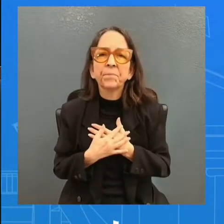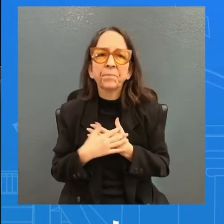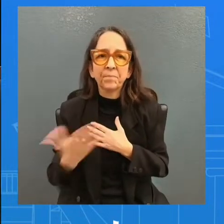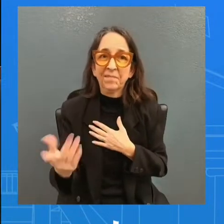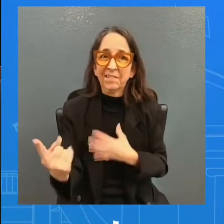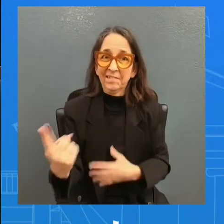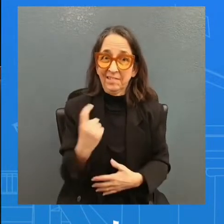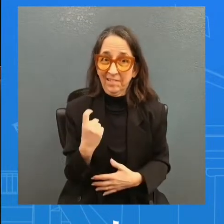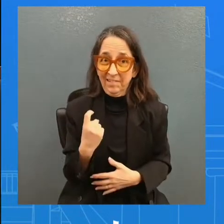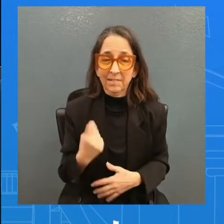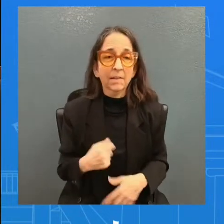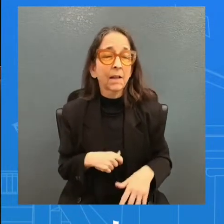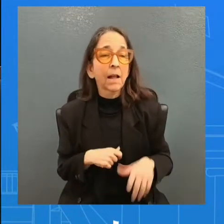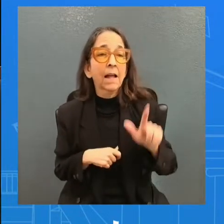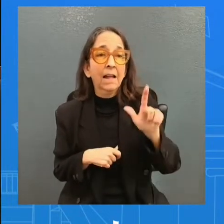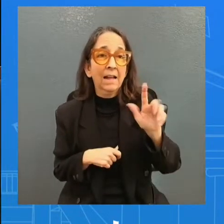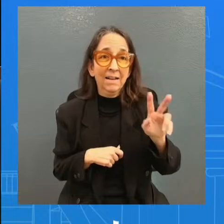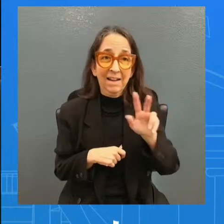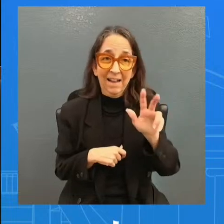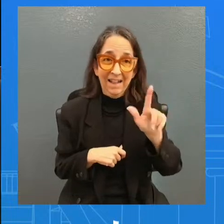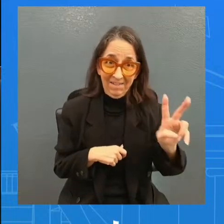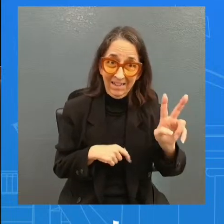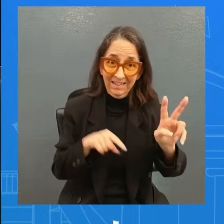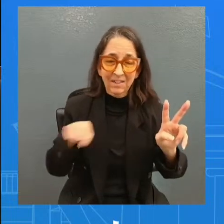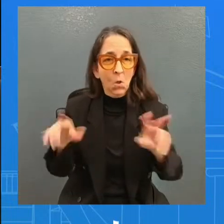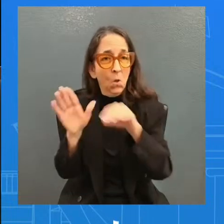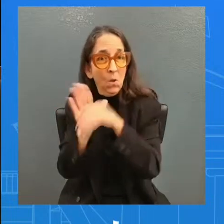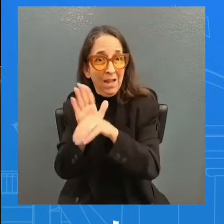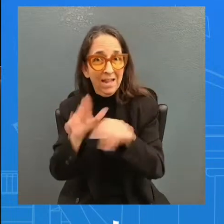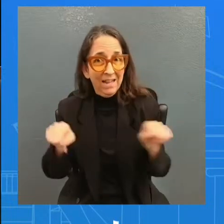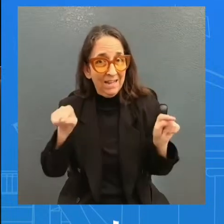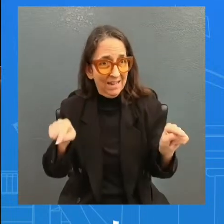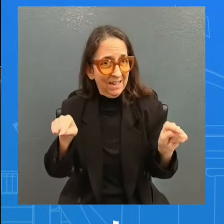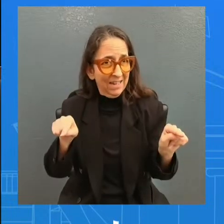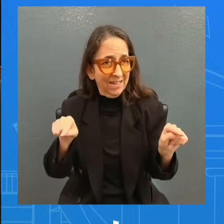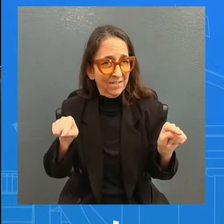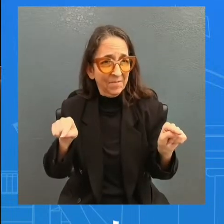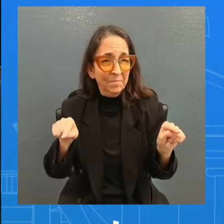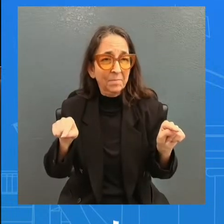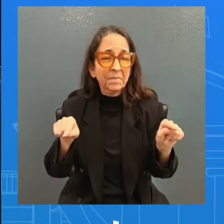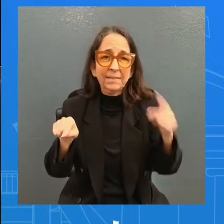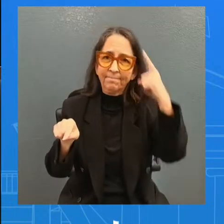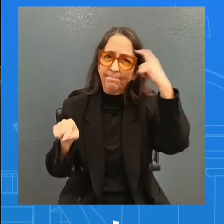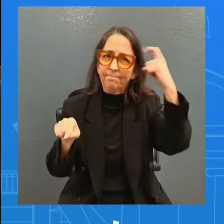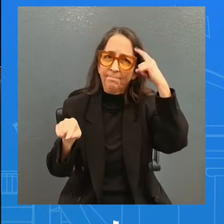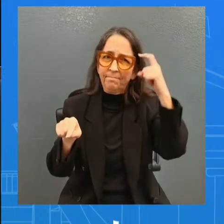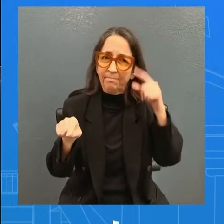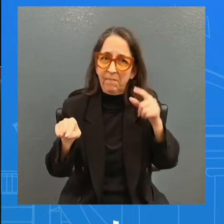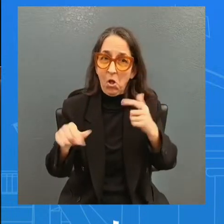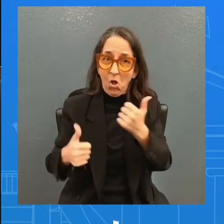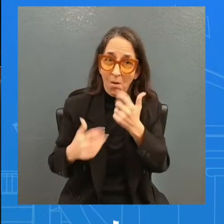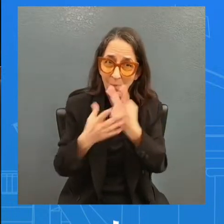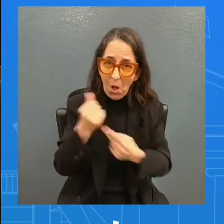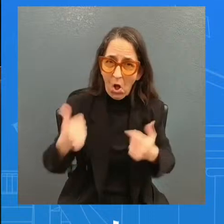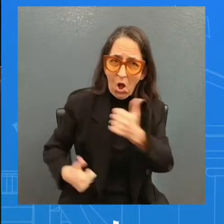Does the president find that aspect of this troubling? And is he concerned about a problem of radicalization in the military?